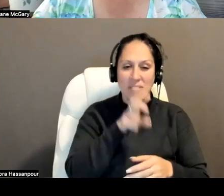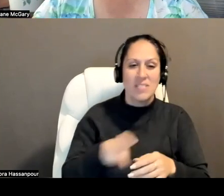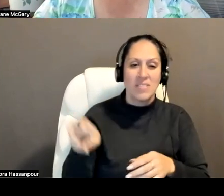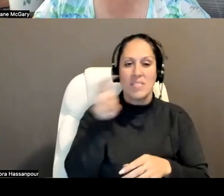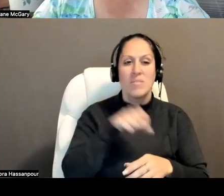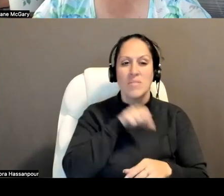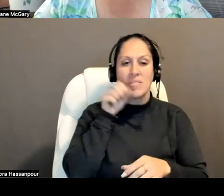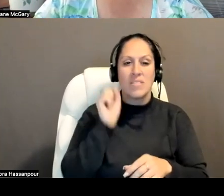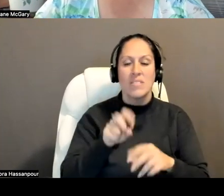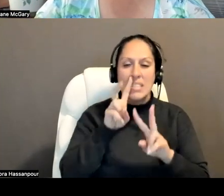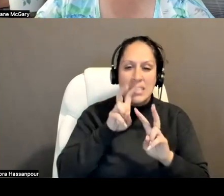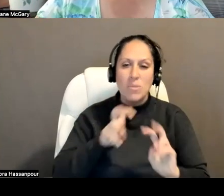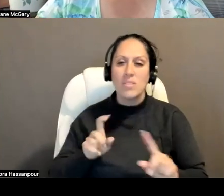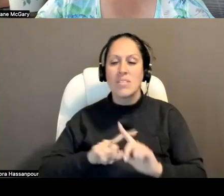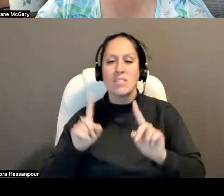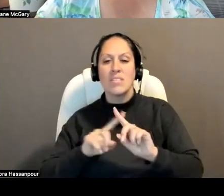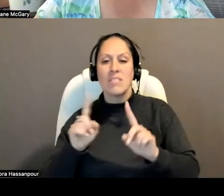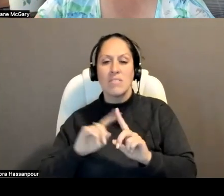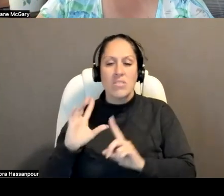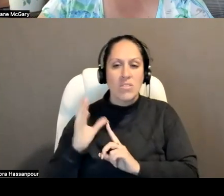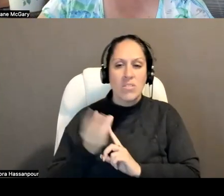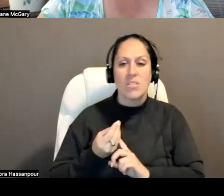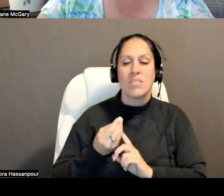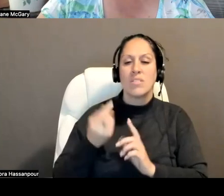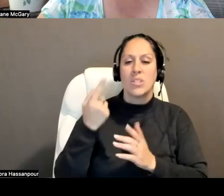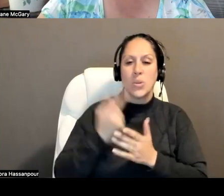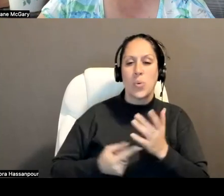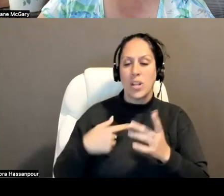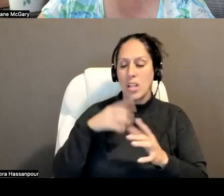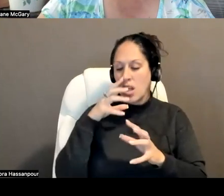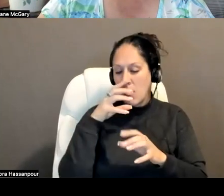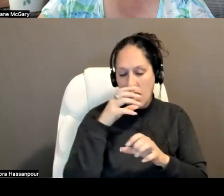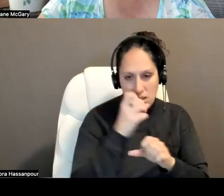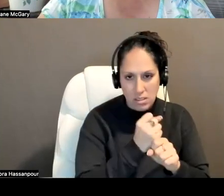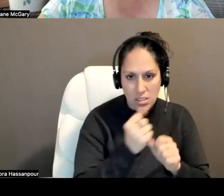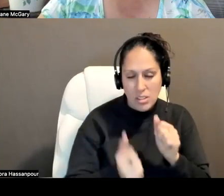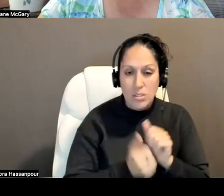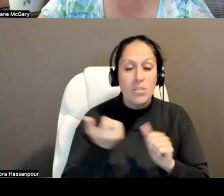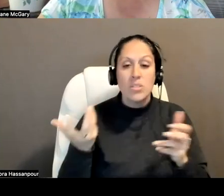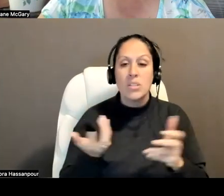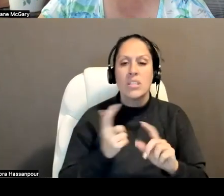we love exploring different cultures. And what draws to us the most is different cultures have